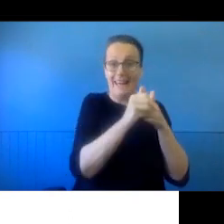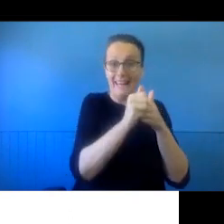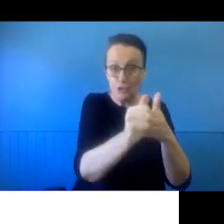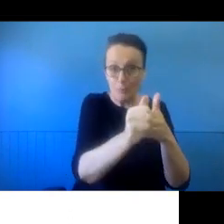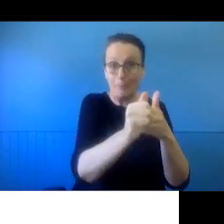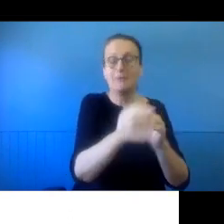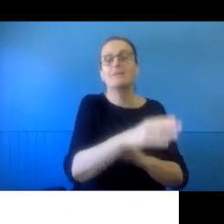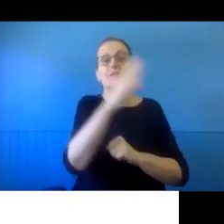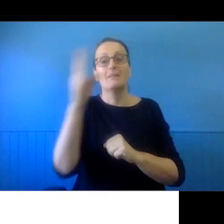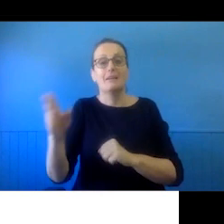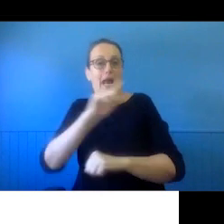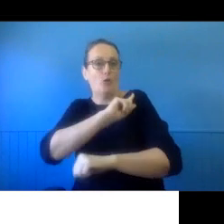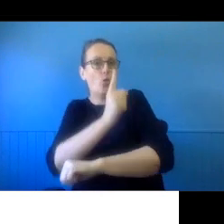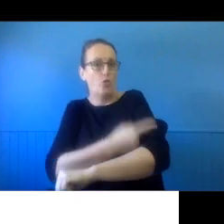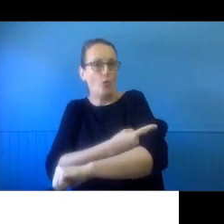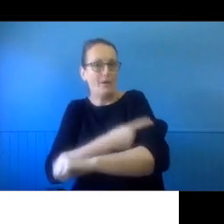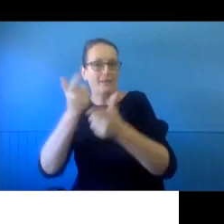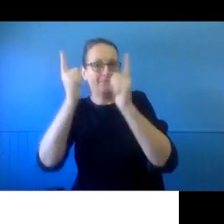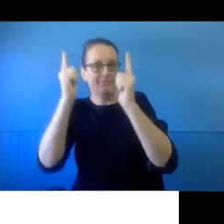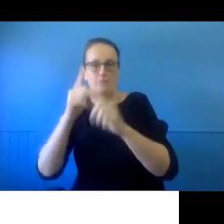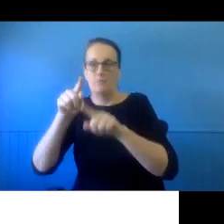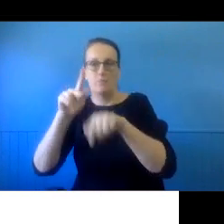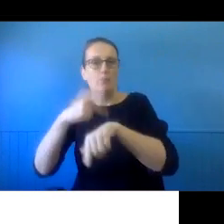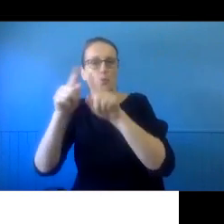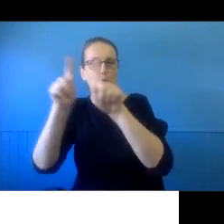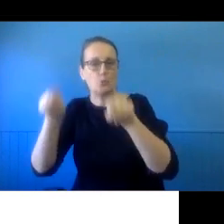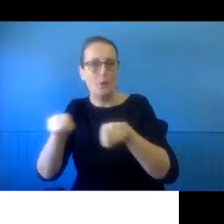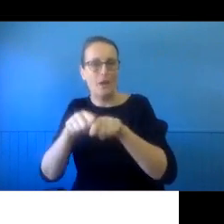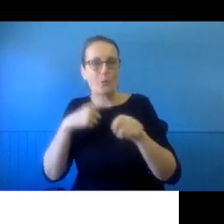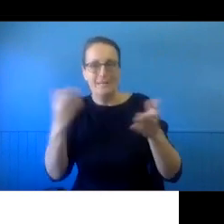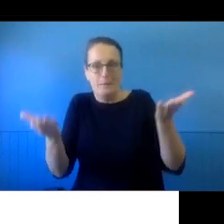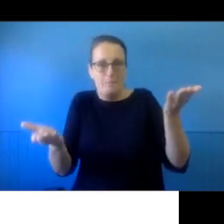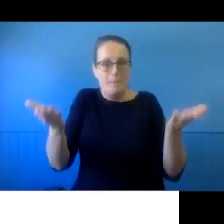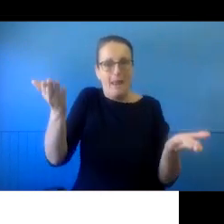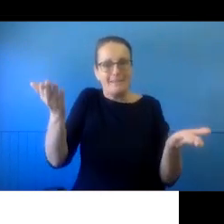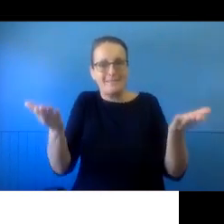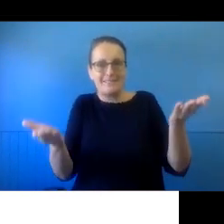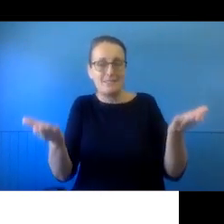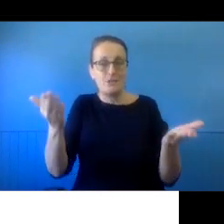by the blue square, so that the responsibility of innovation can be